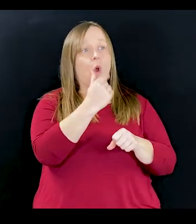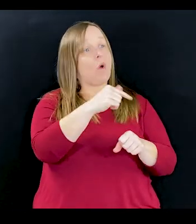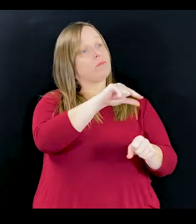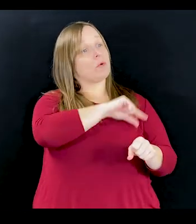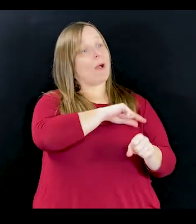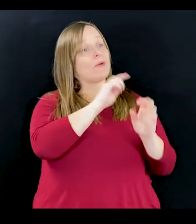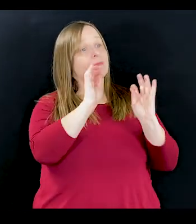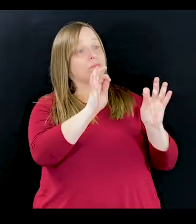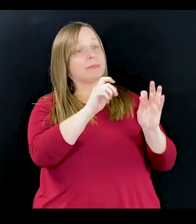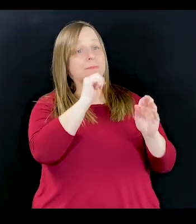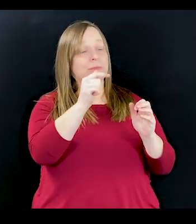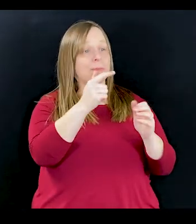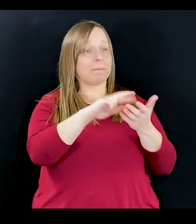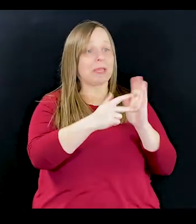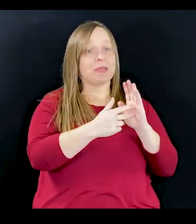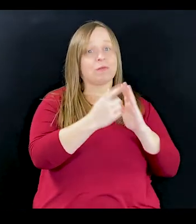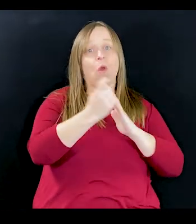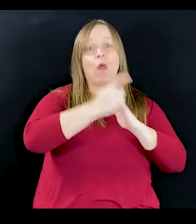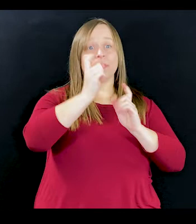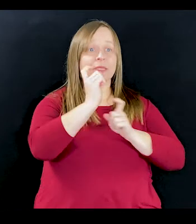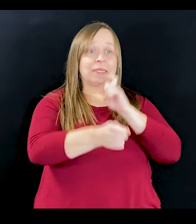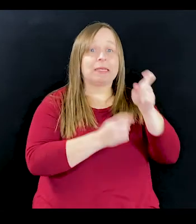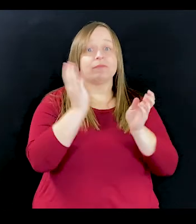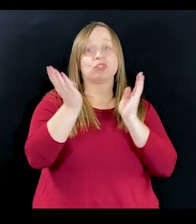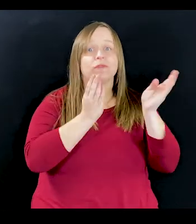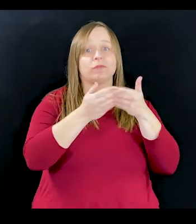because you're deemed eligible doesn't mean that your are going to get services